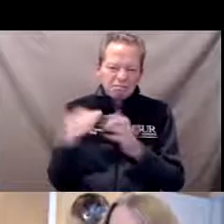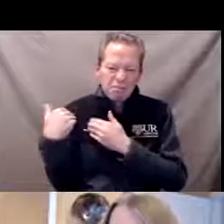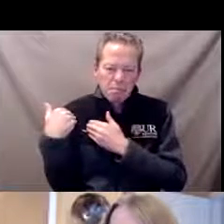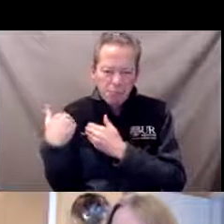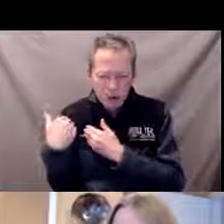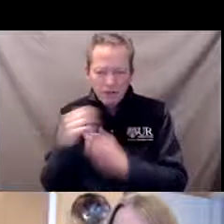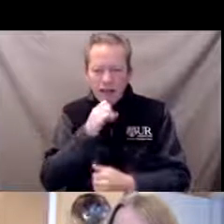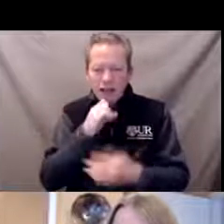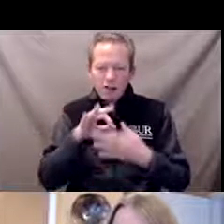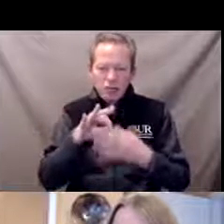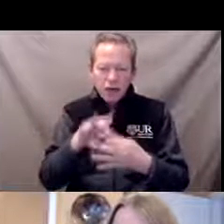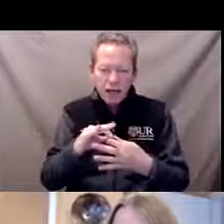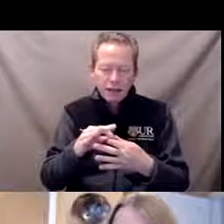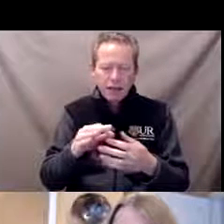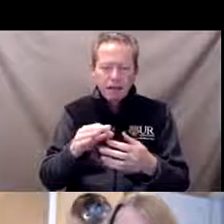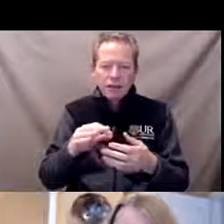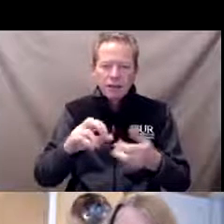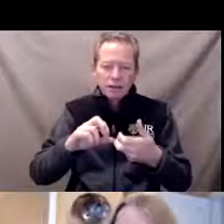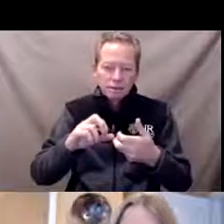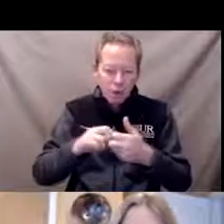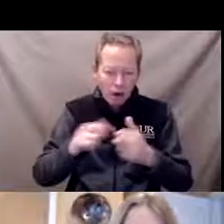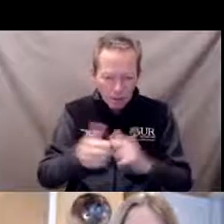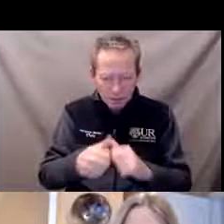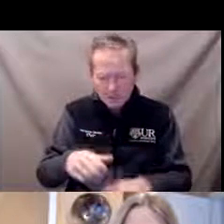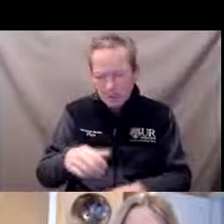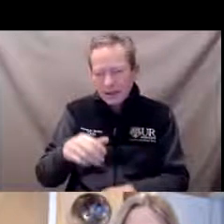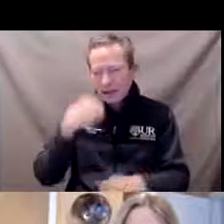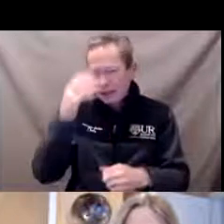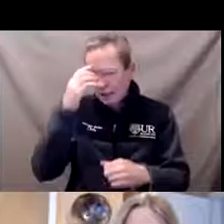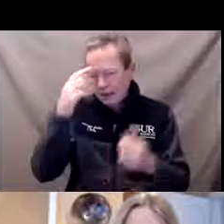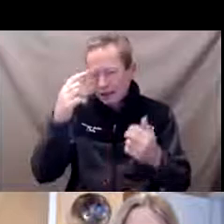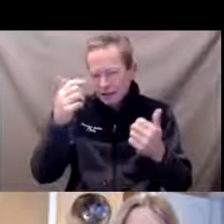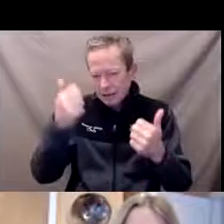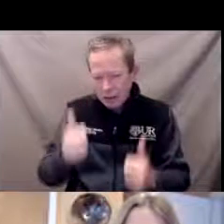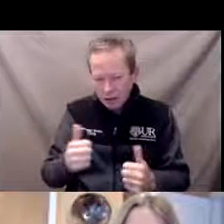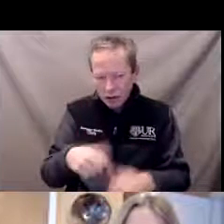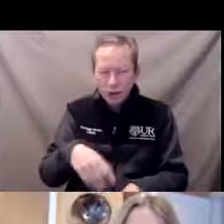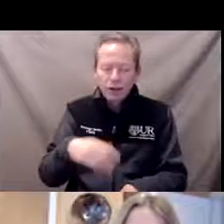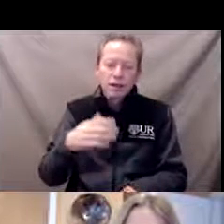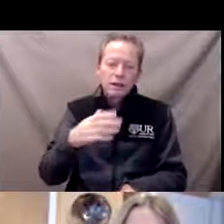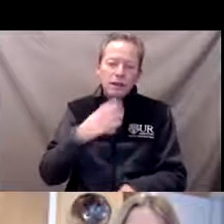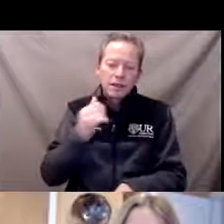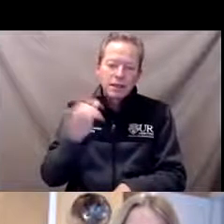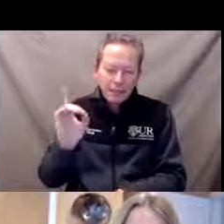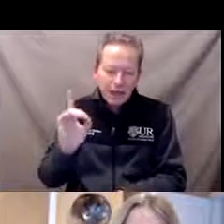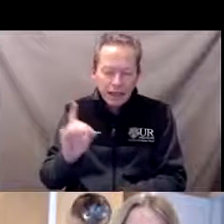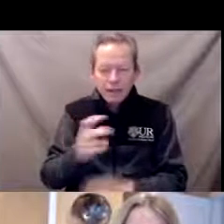mental health concerns, cataracts, hearing disorders, diabetes hypertension, and osteoarthritis. Next slide, please.